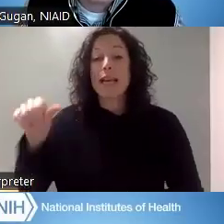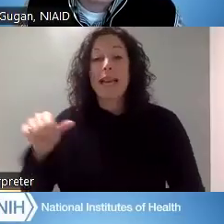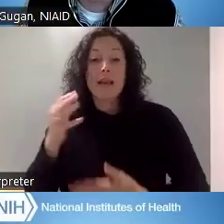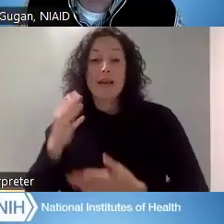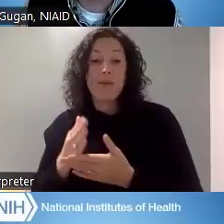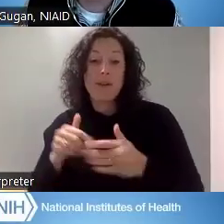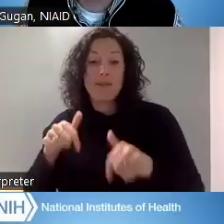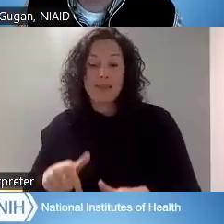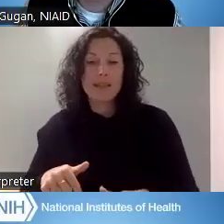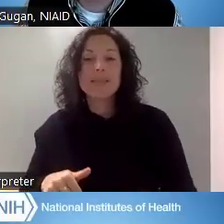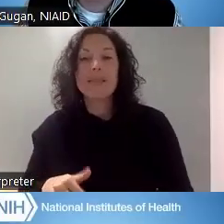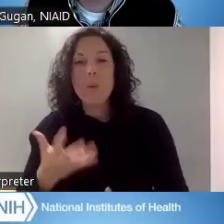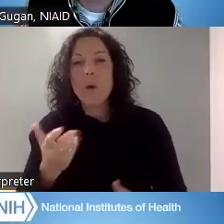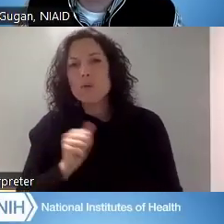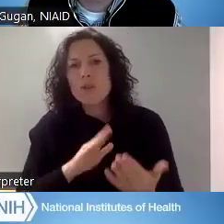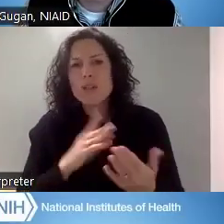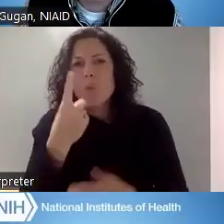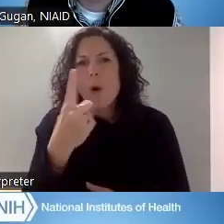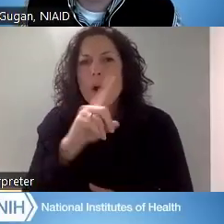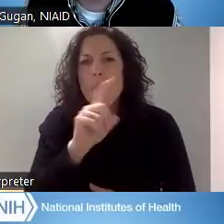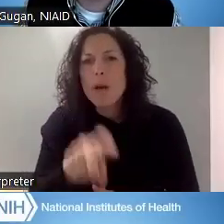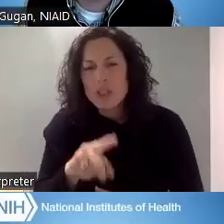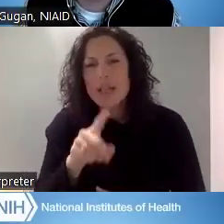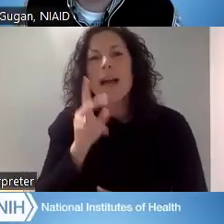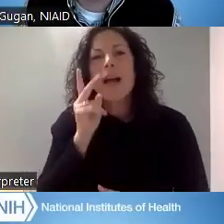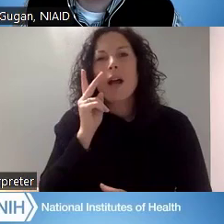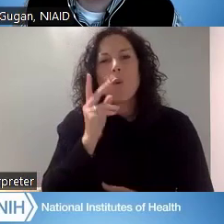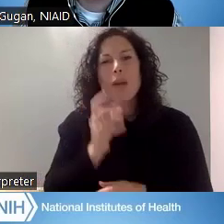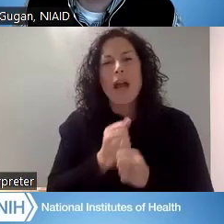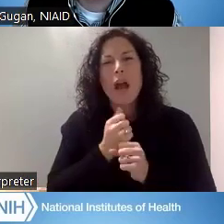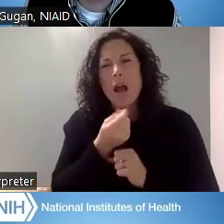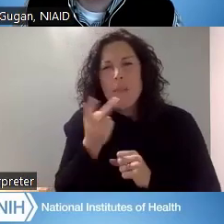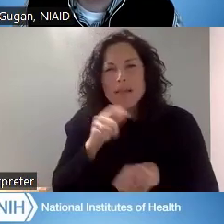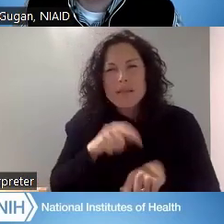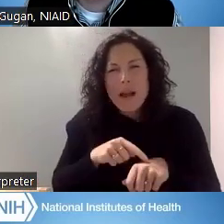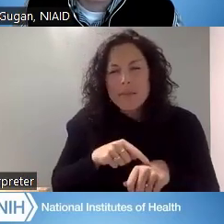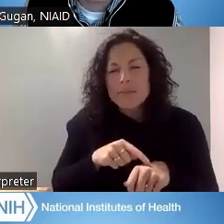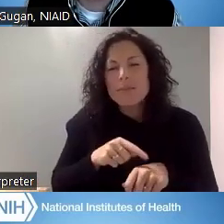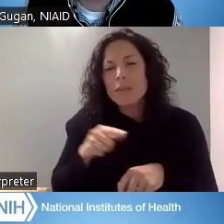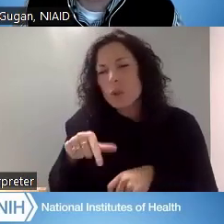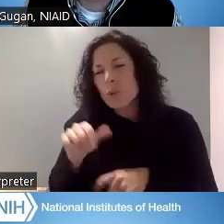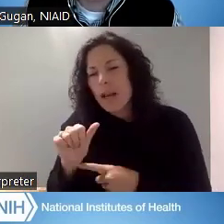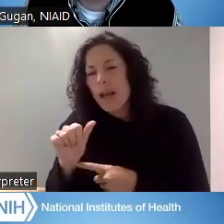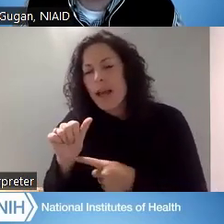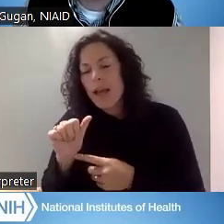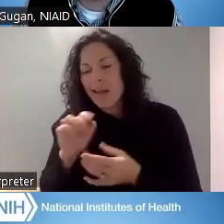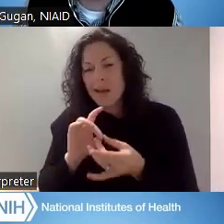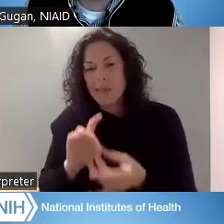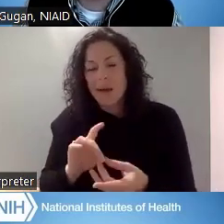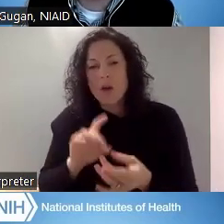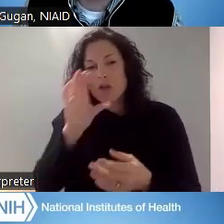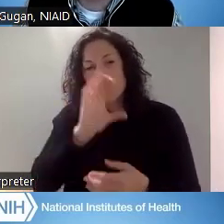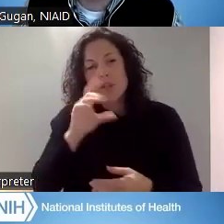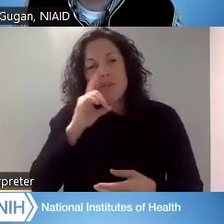I want to address a question that we got a couple of times in the Q and A regarding searching for funding opportunities